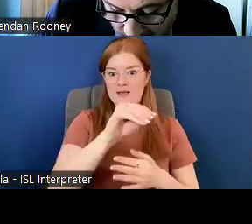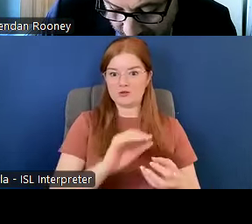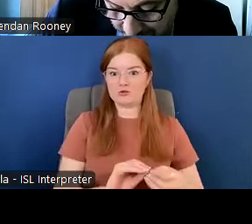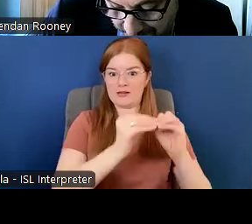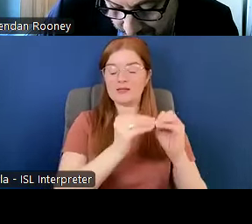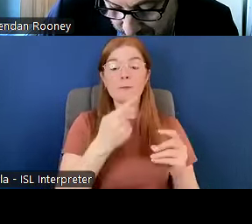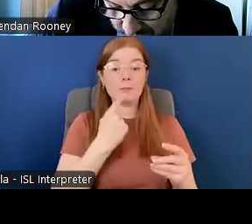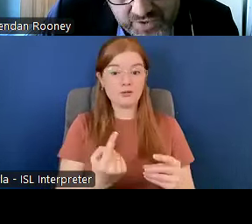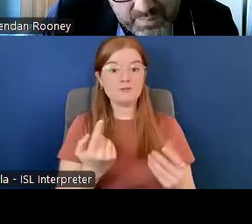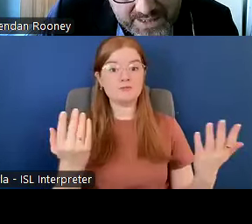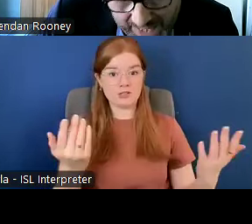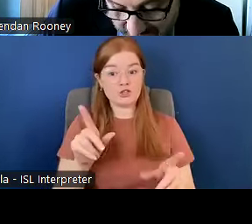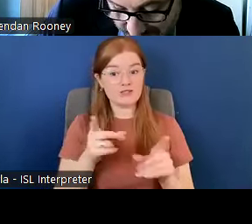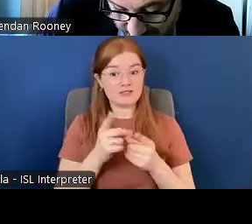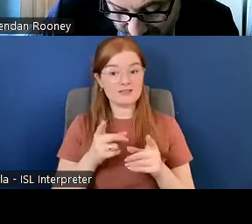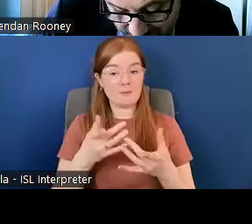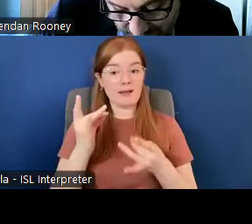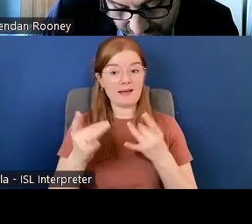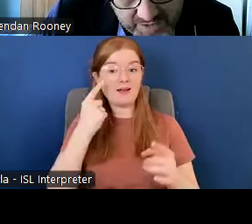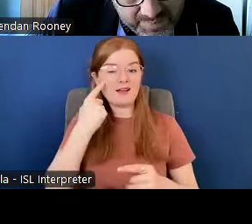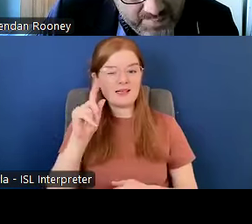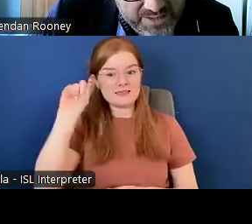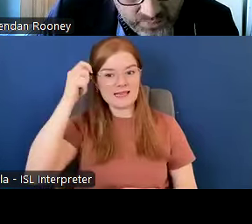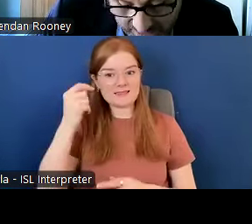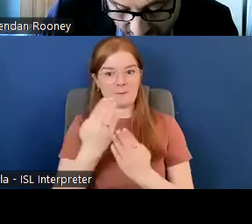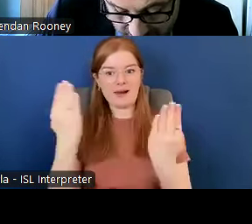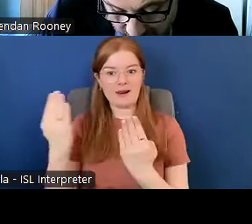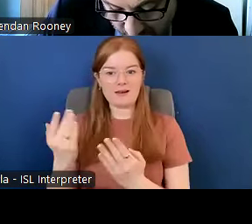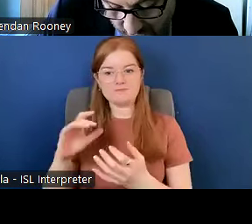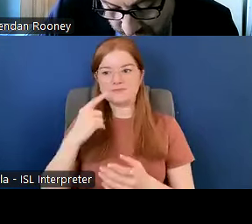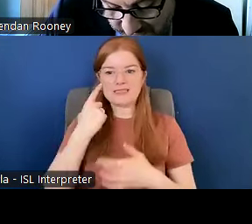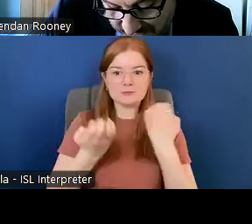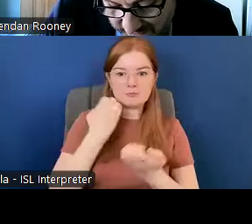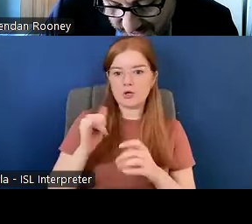However, she also made test panels for experimenting with colours or to present as